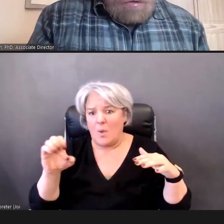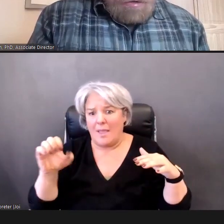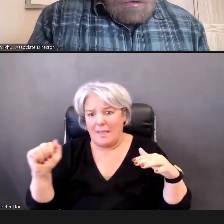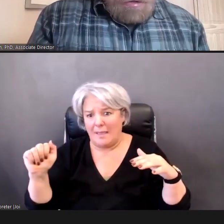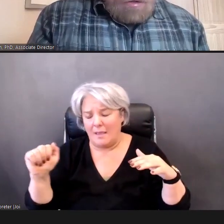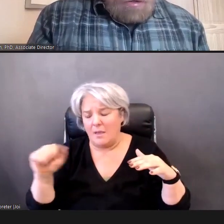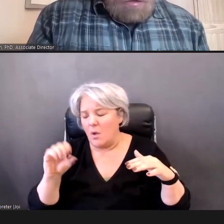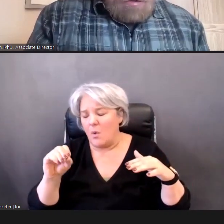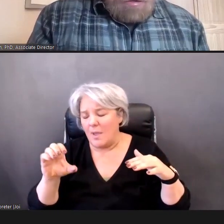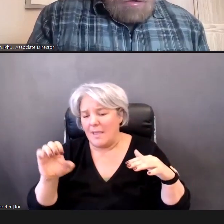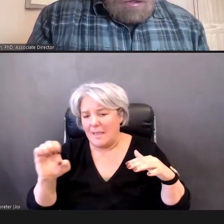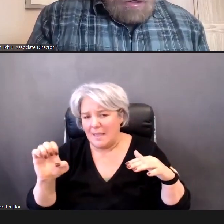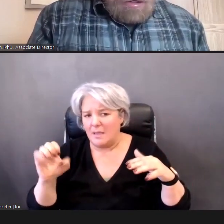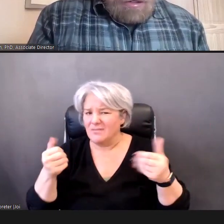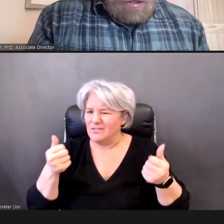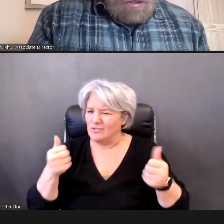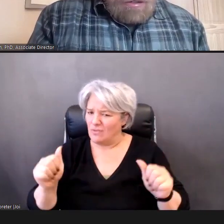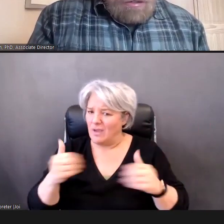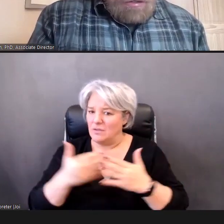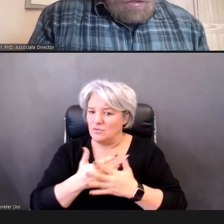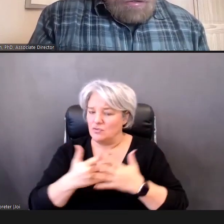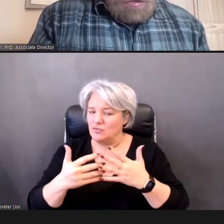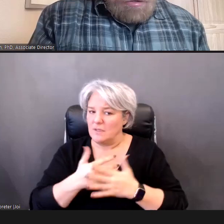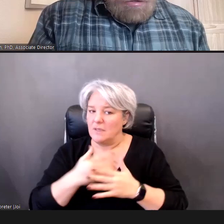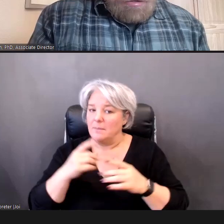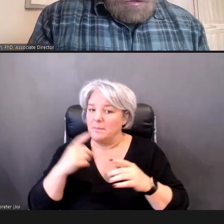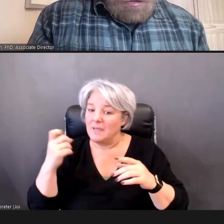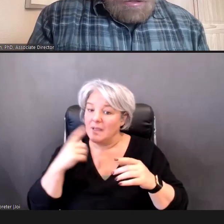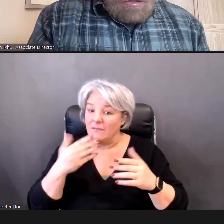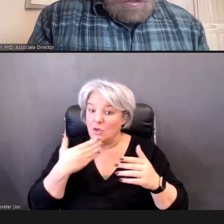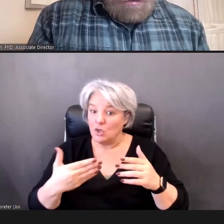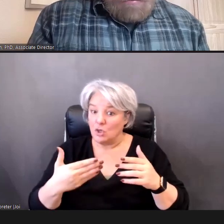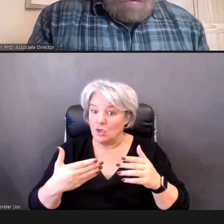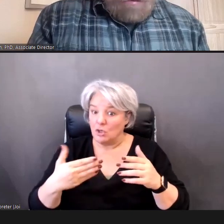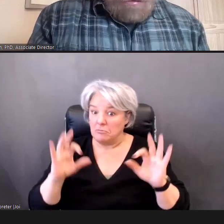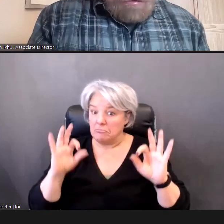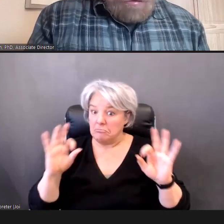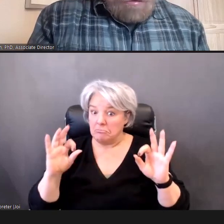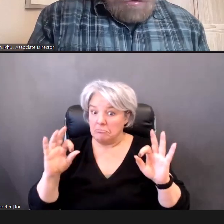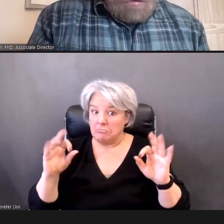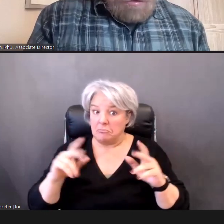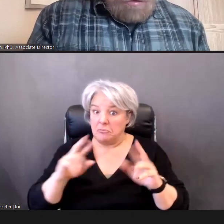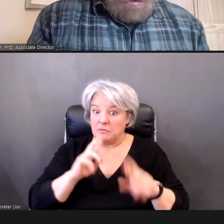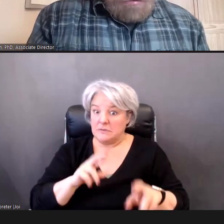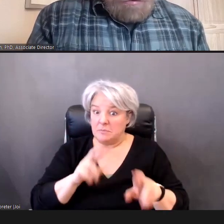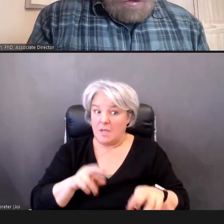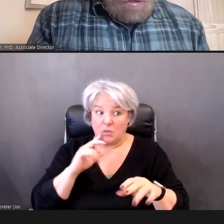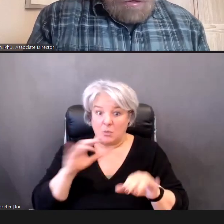to screen um because if you get a good seal